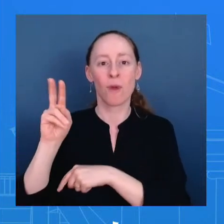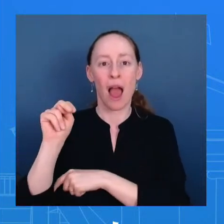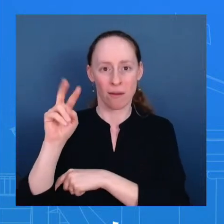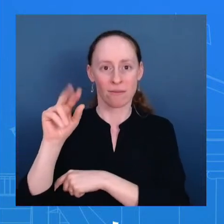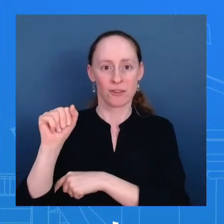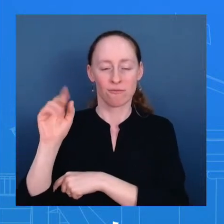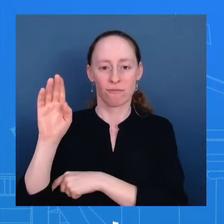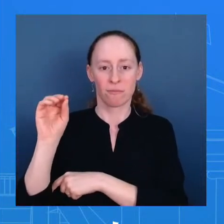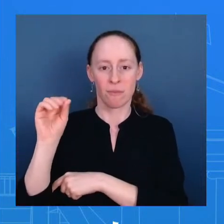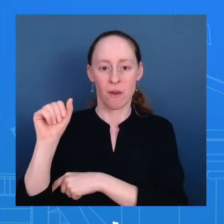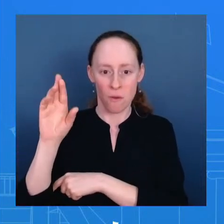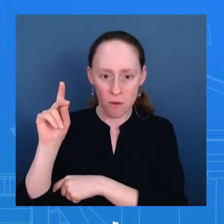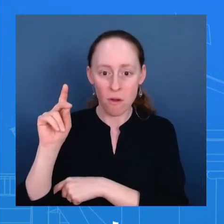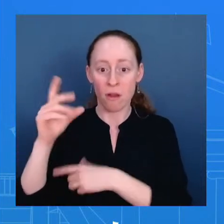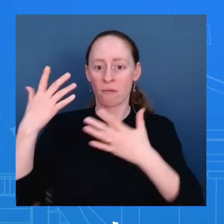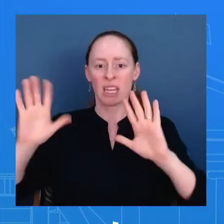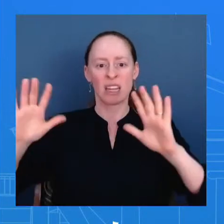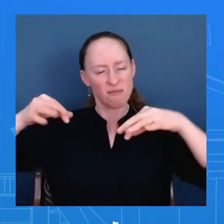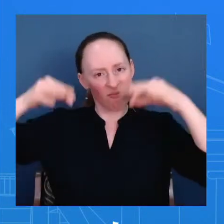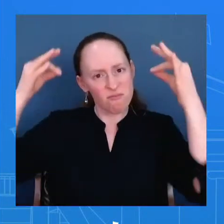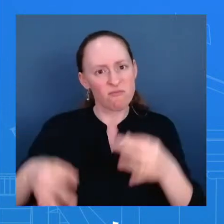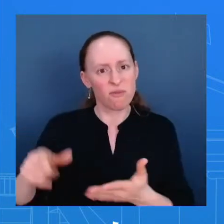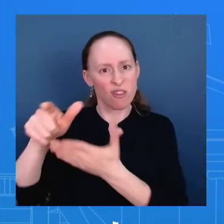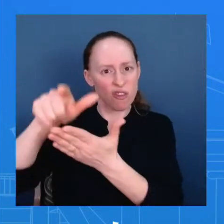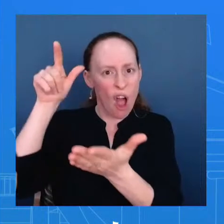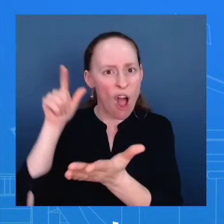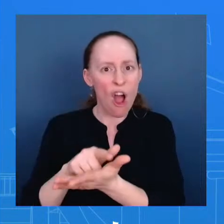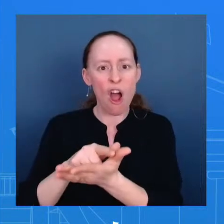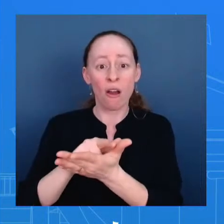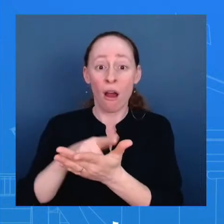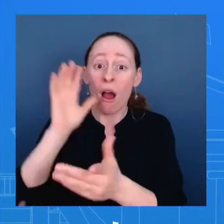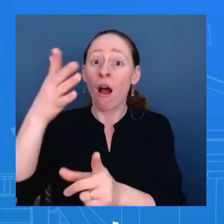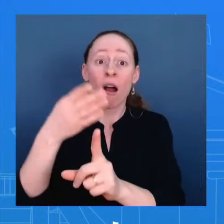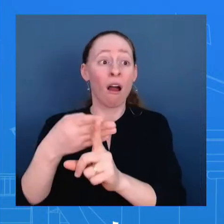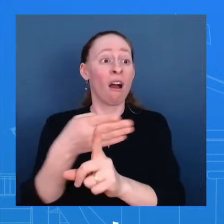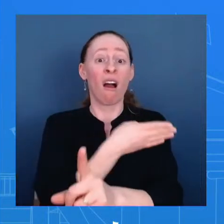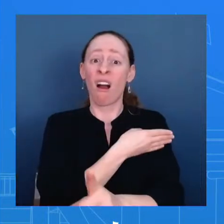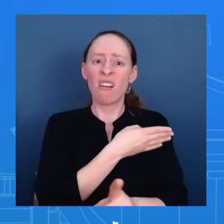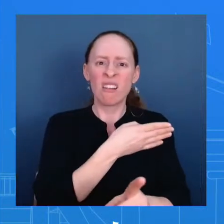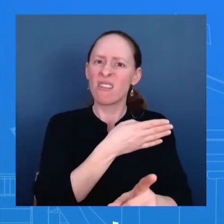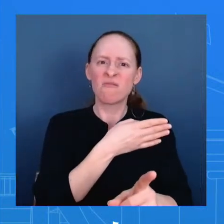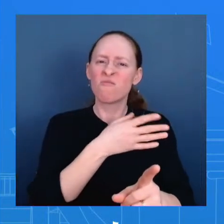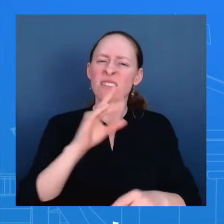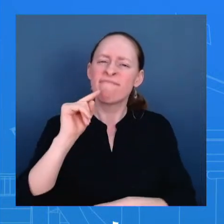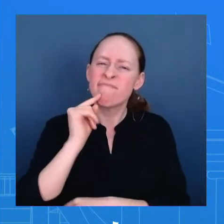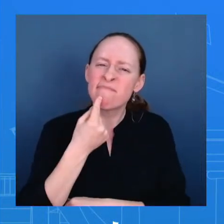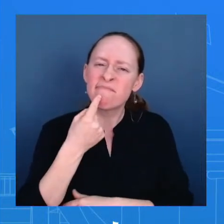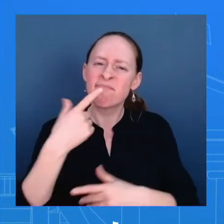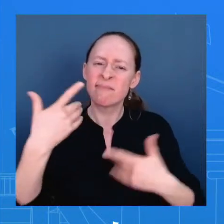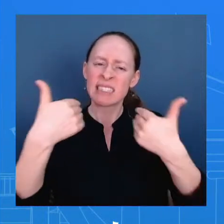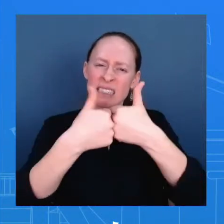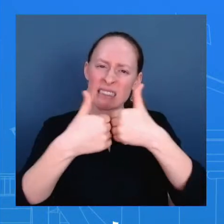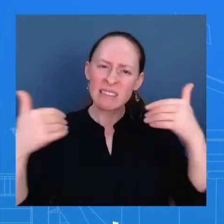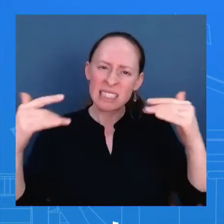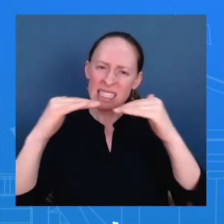upending decades of discrimination since 1896. President Biden and Vice President Harris